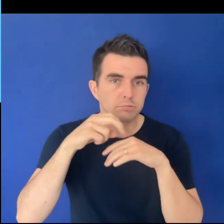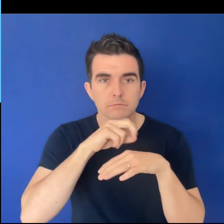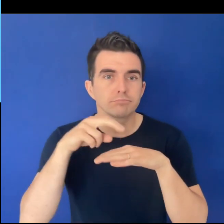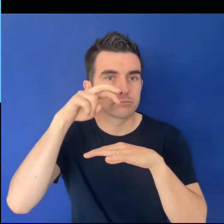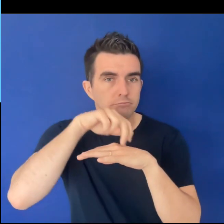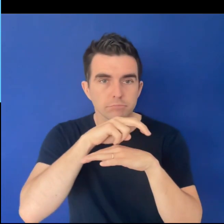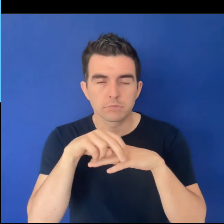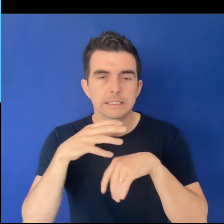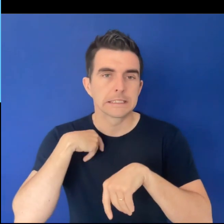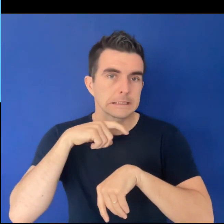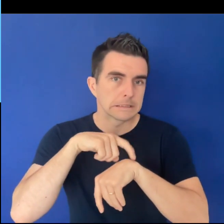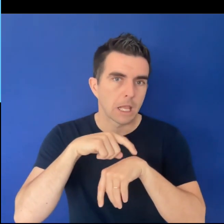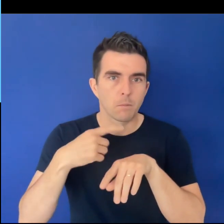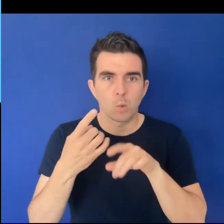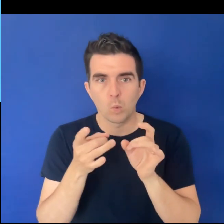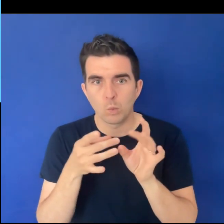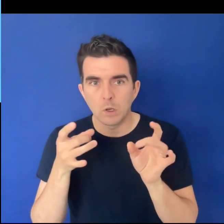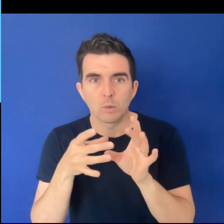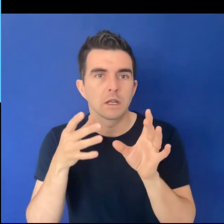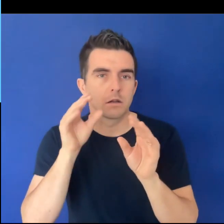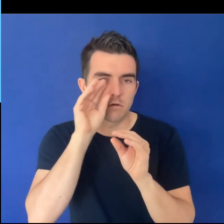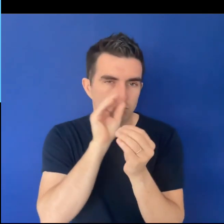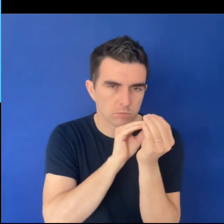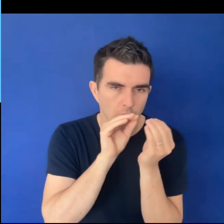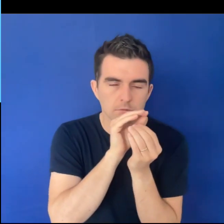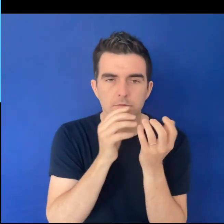timing or quick movements during puzzle or platforming areas.